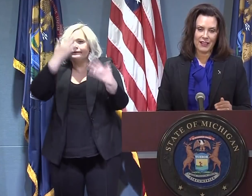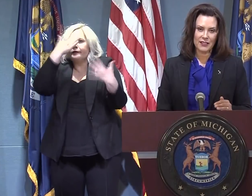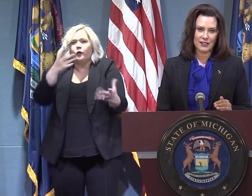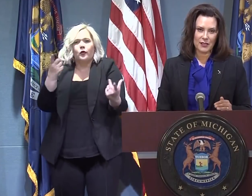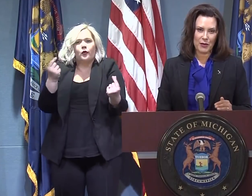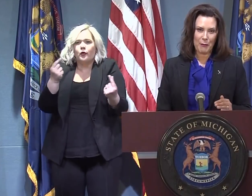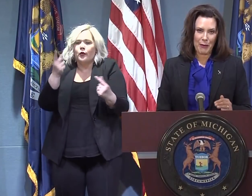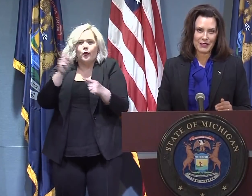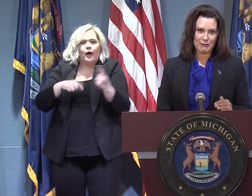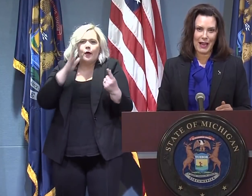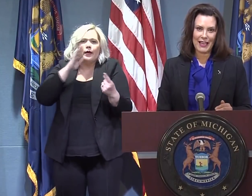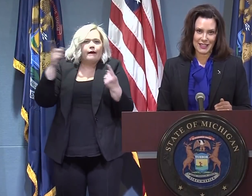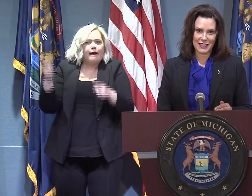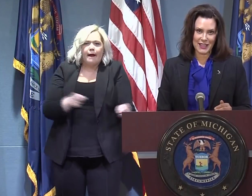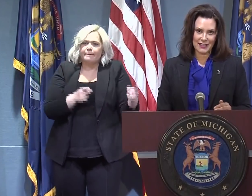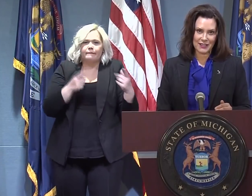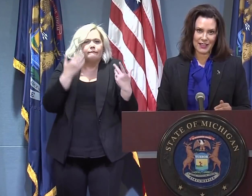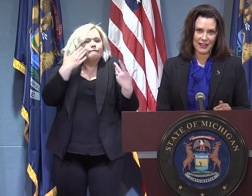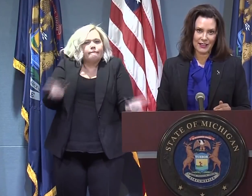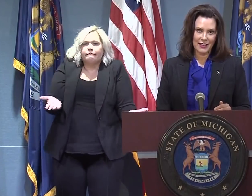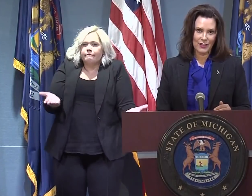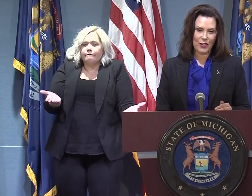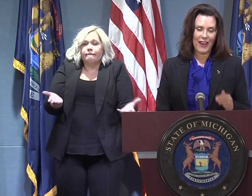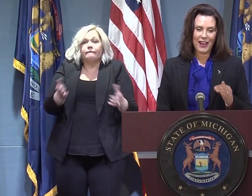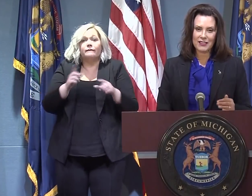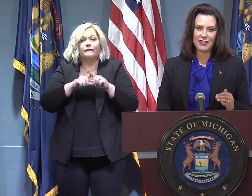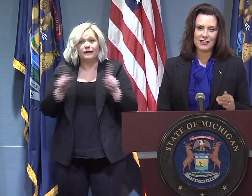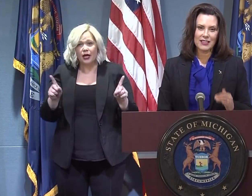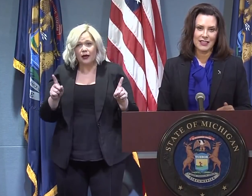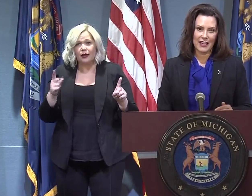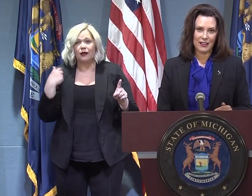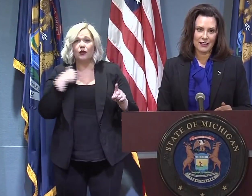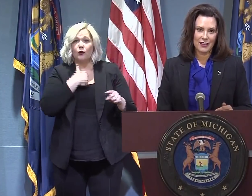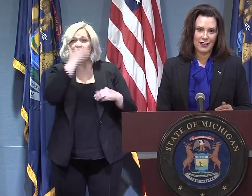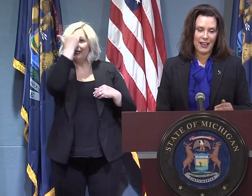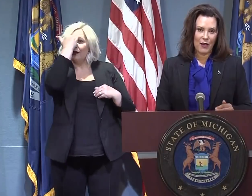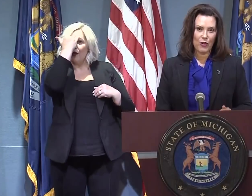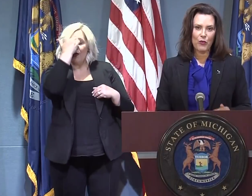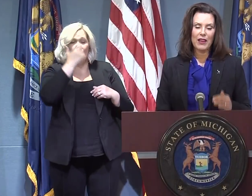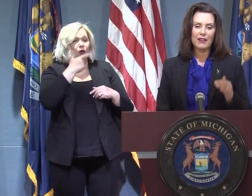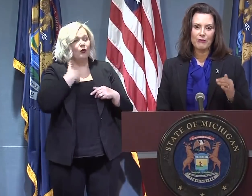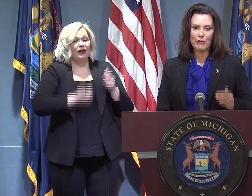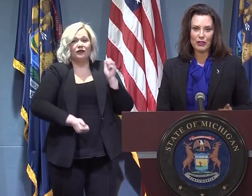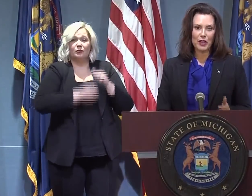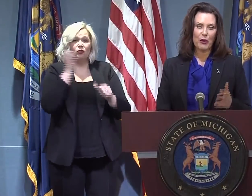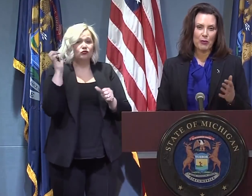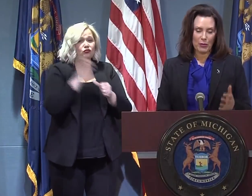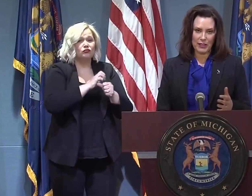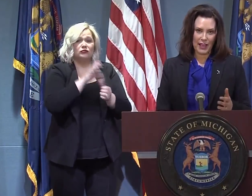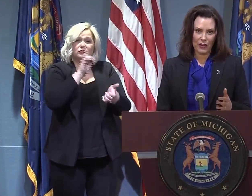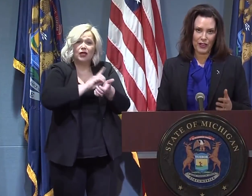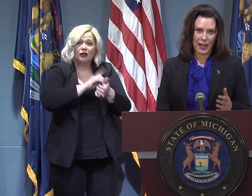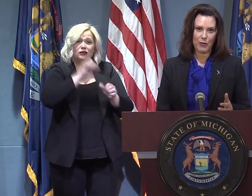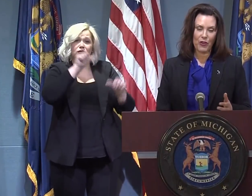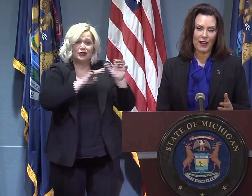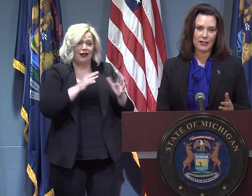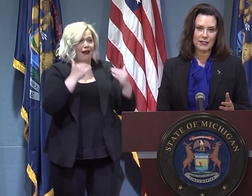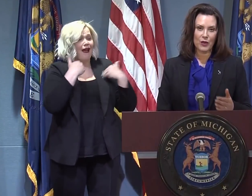KNOWS WHAT THE COMING MONTHS ARE GOING TO BRING. WHAT WE DO KNOW IS WE HAVE ACCESS TO SOME OF THE BEST MINDS IN THE STATE.